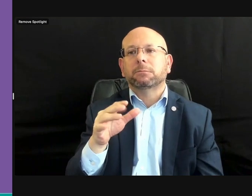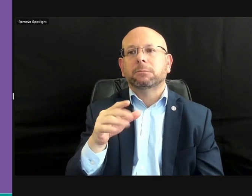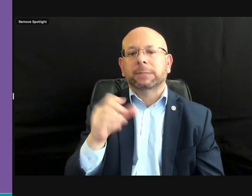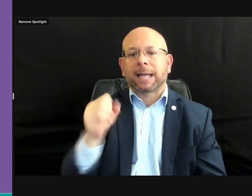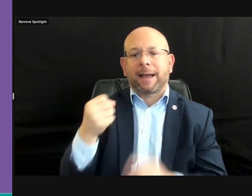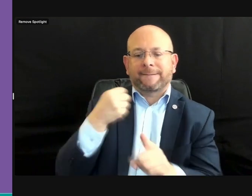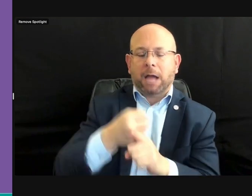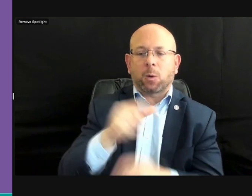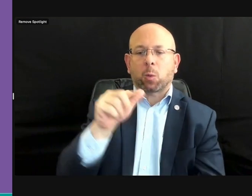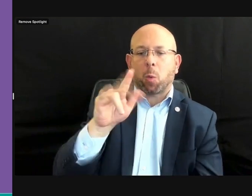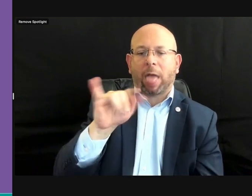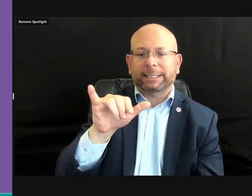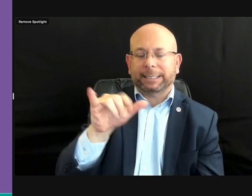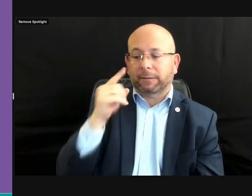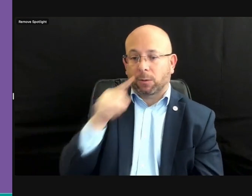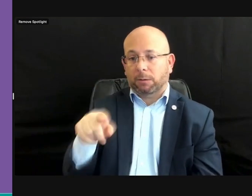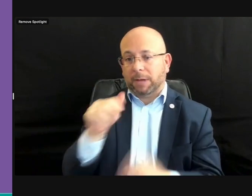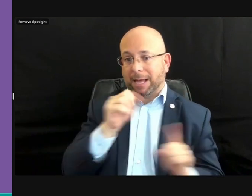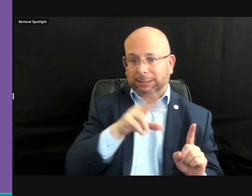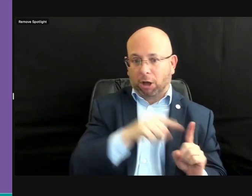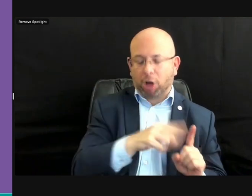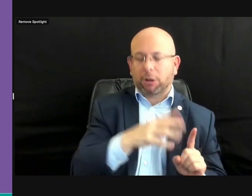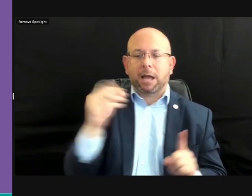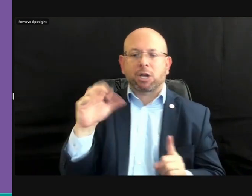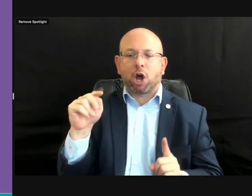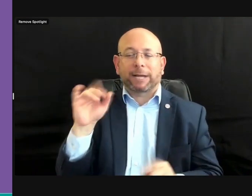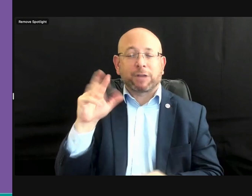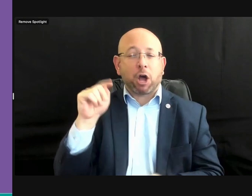it can affect the quality of captions.